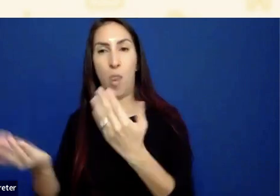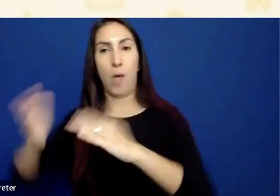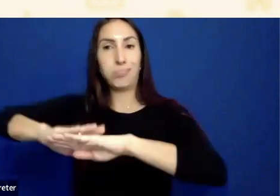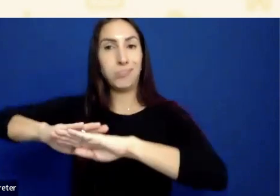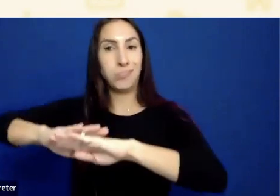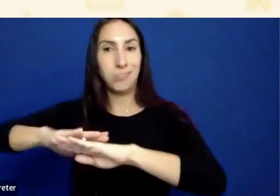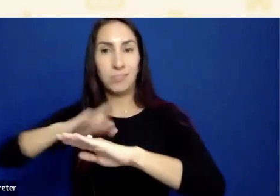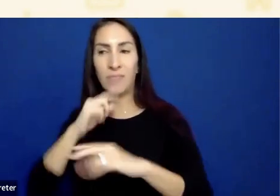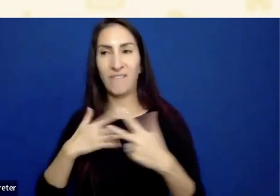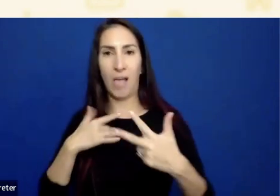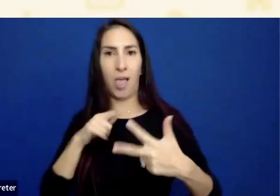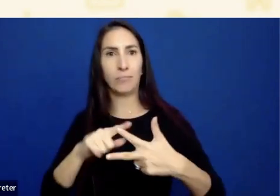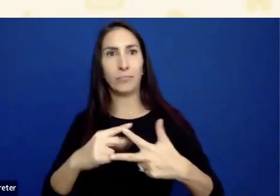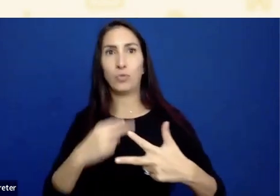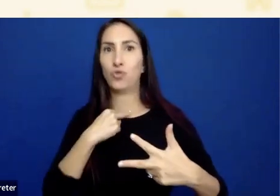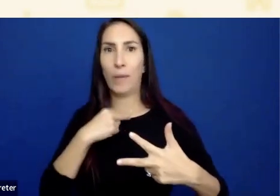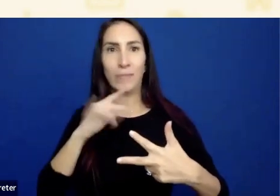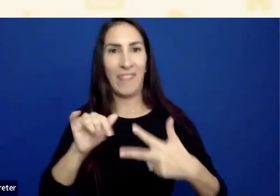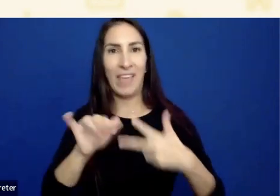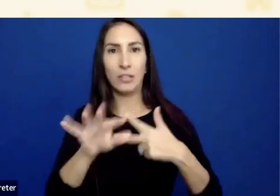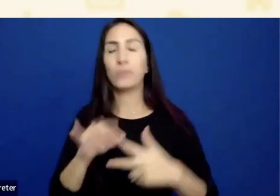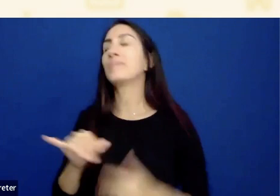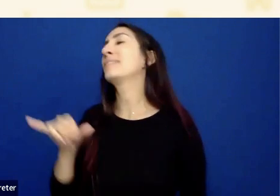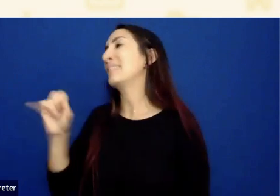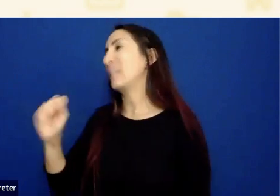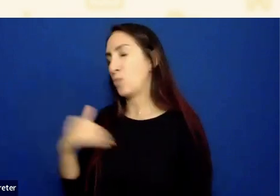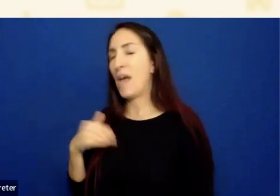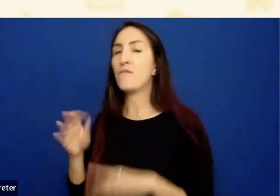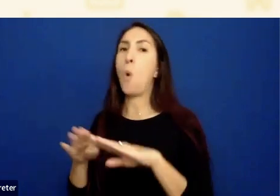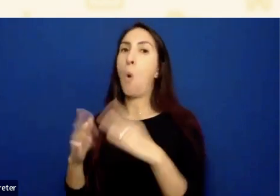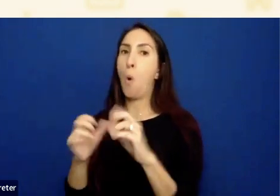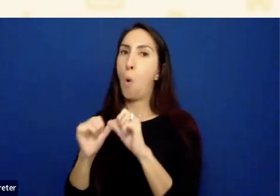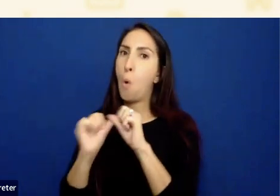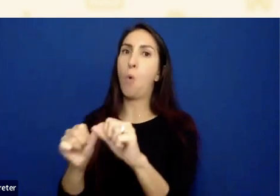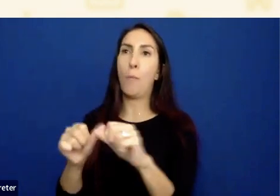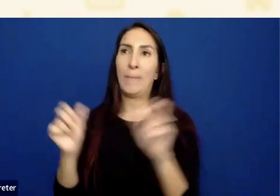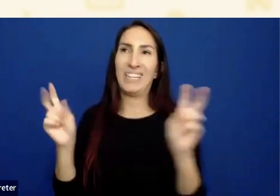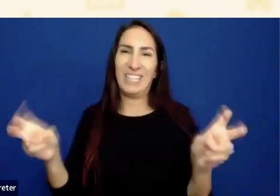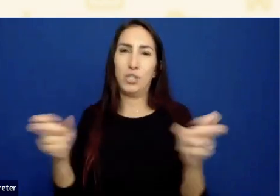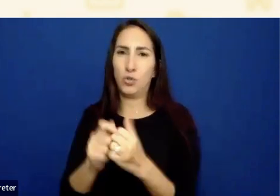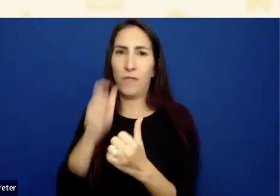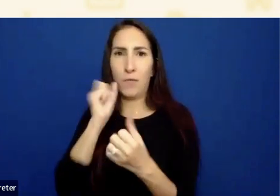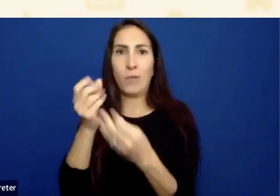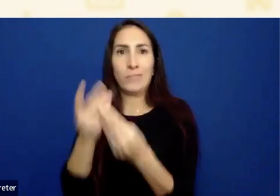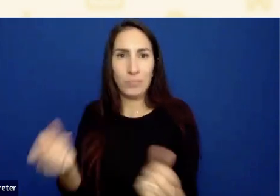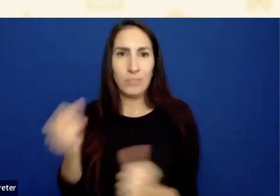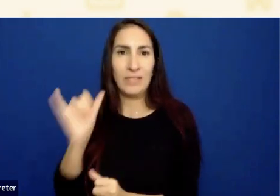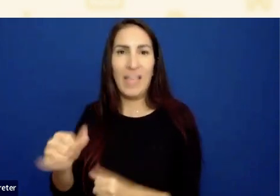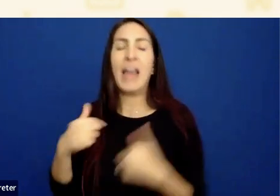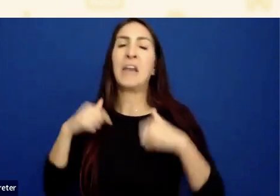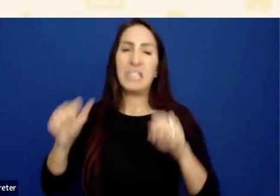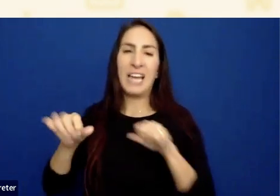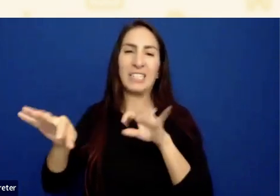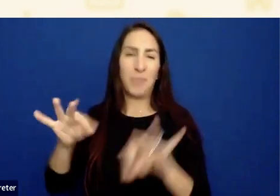There is an open issue for dealing with that. I can explain why that happens at the moment.